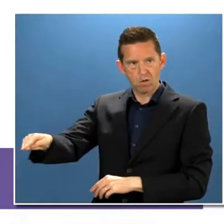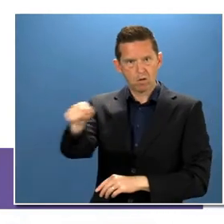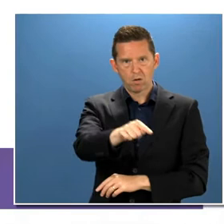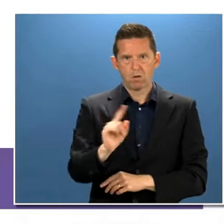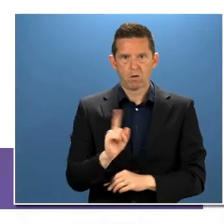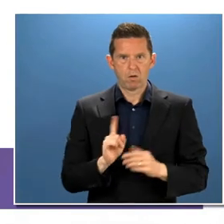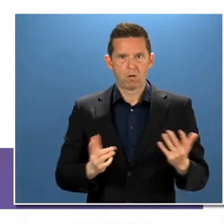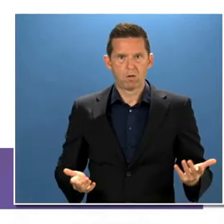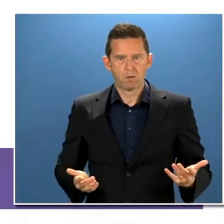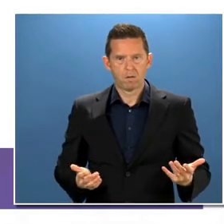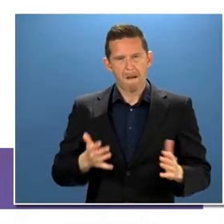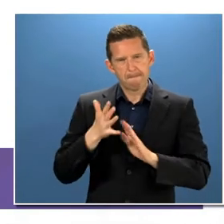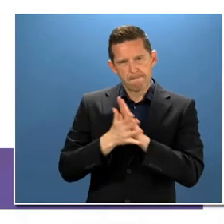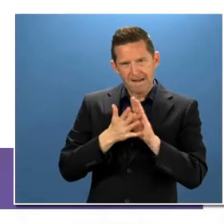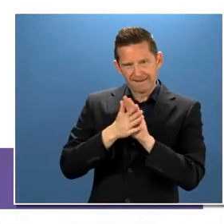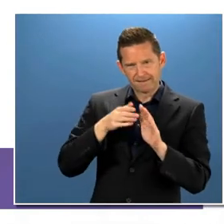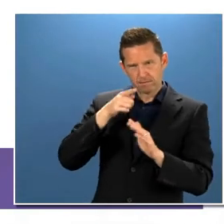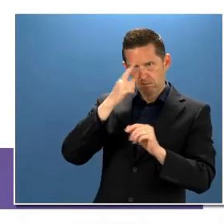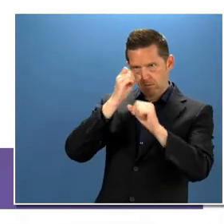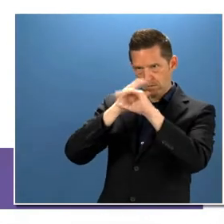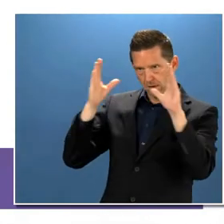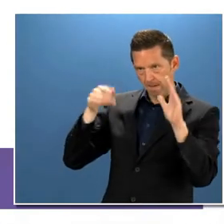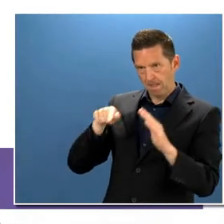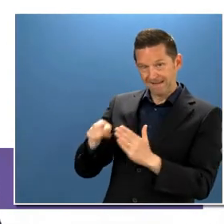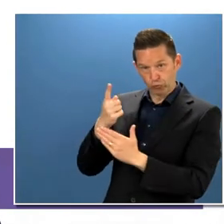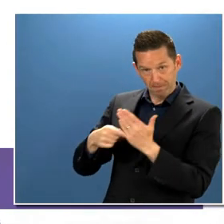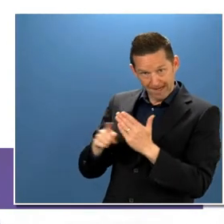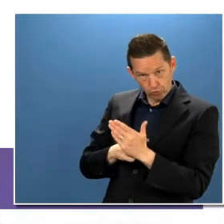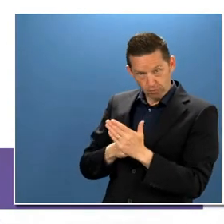discrimination, or alleged discrimination, all the way to judgment